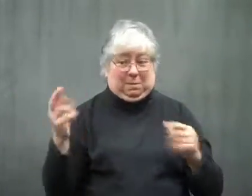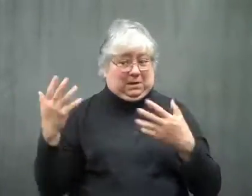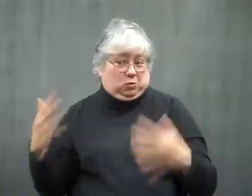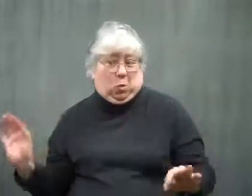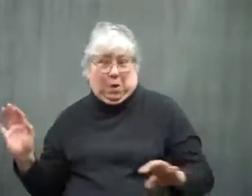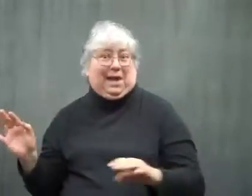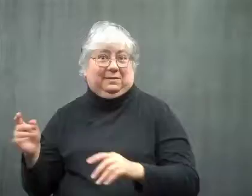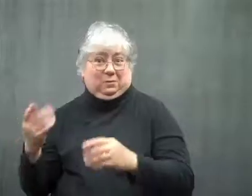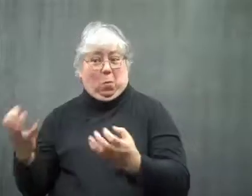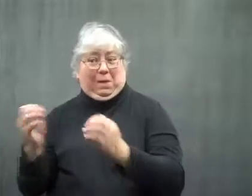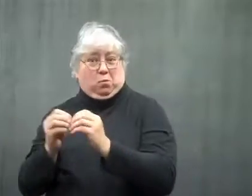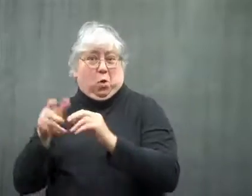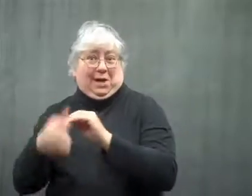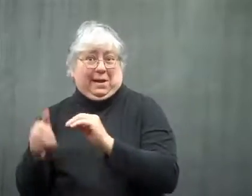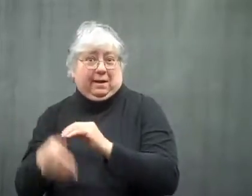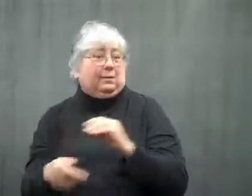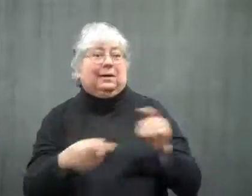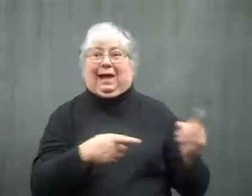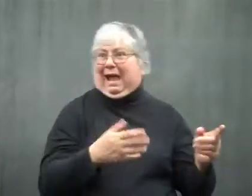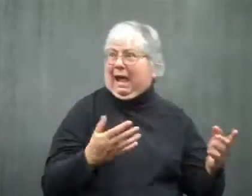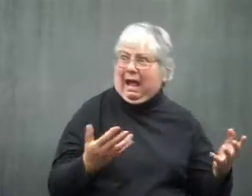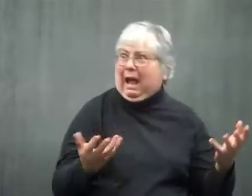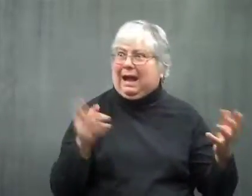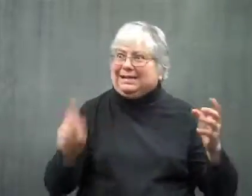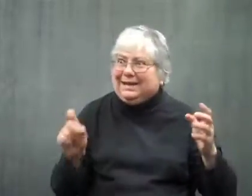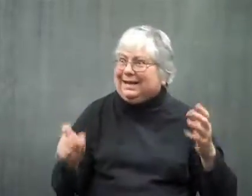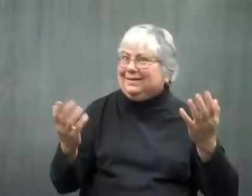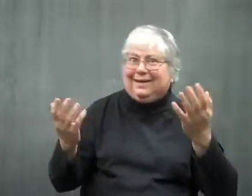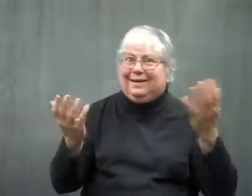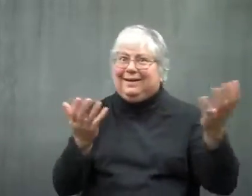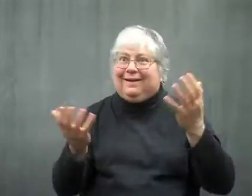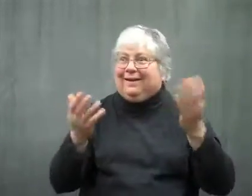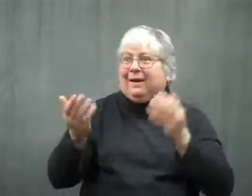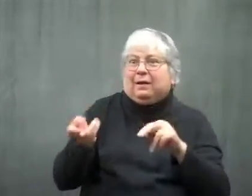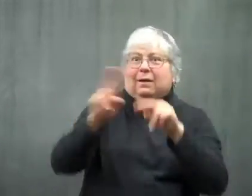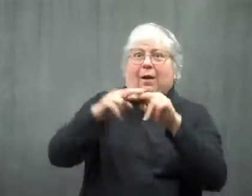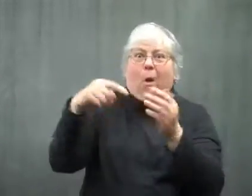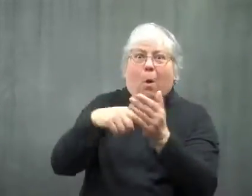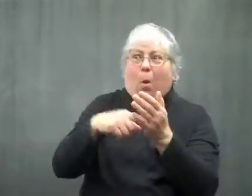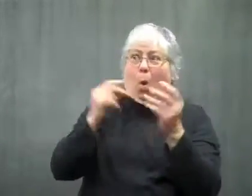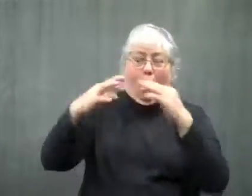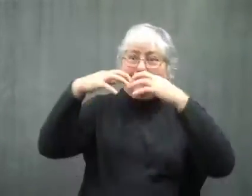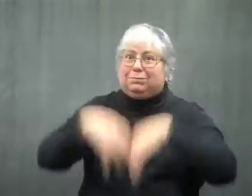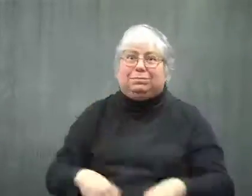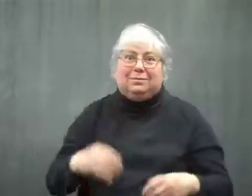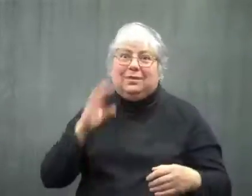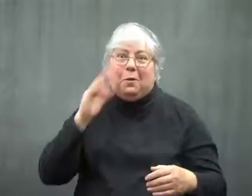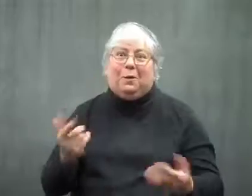the Republicans wanting more cuts and the need to raise the debt ceiling to avoid a crash.